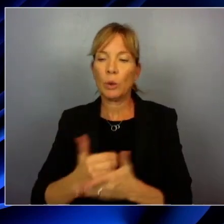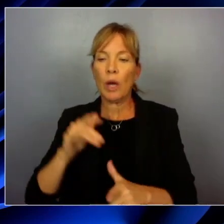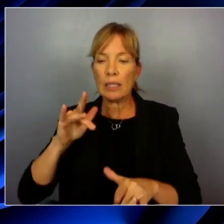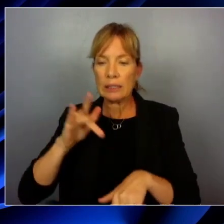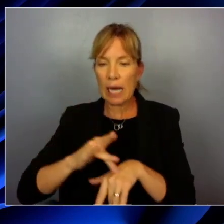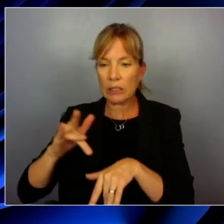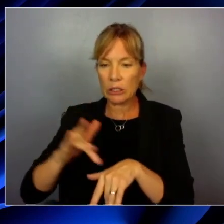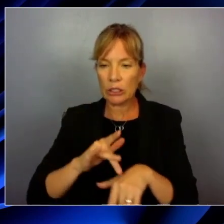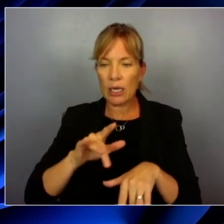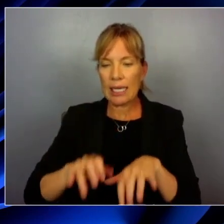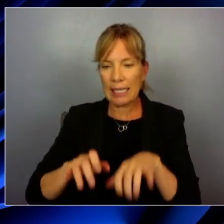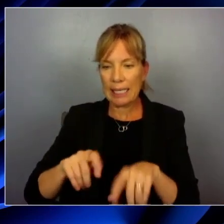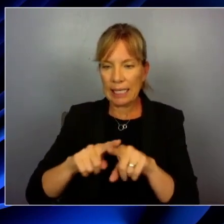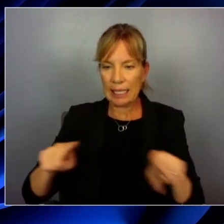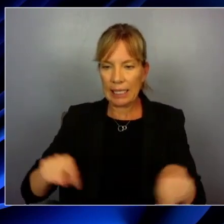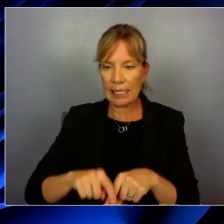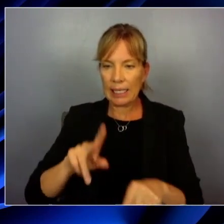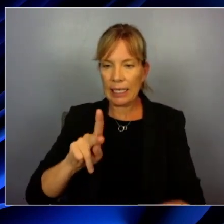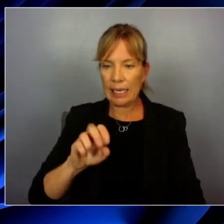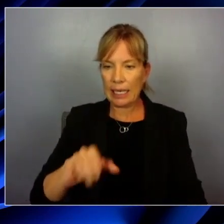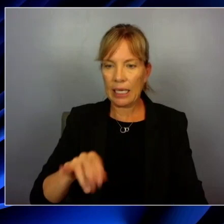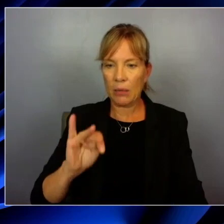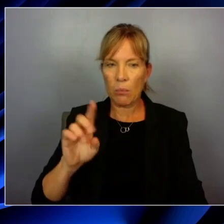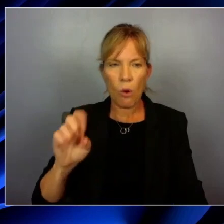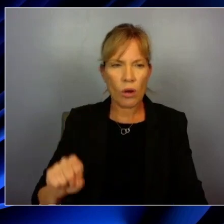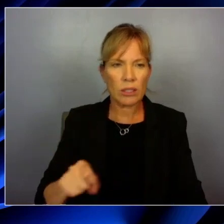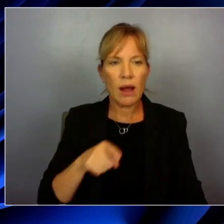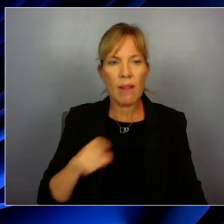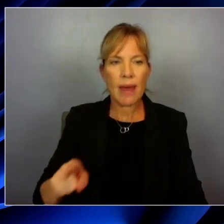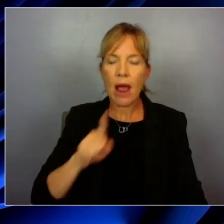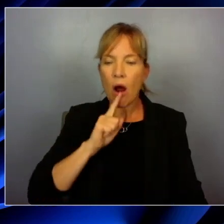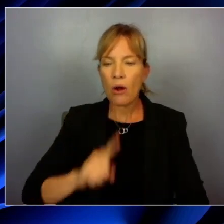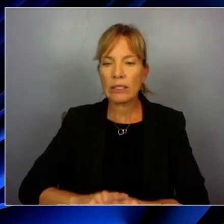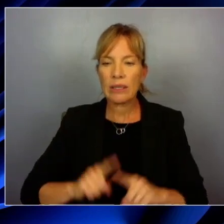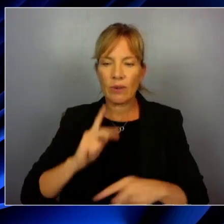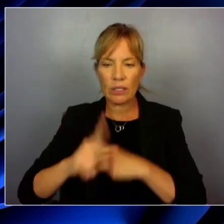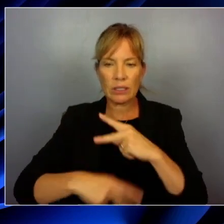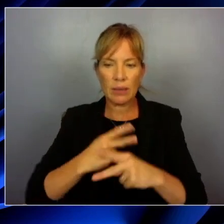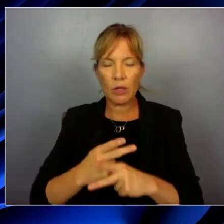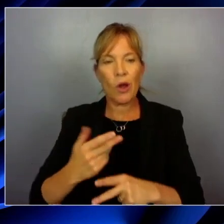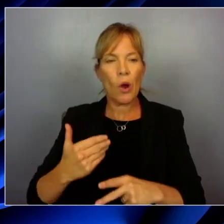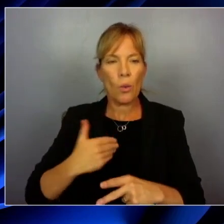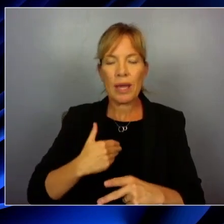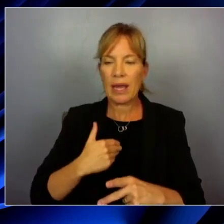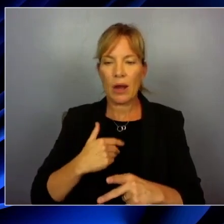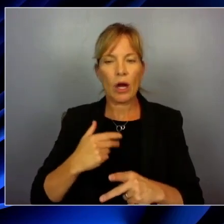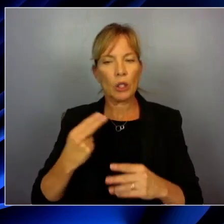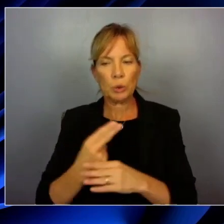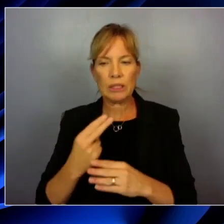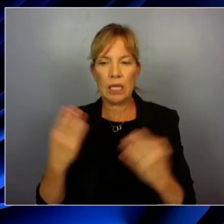and so these touch keyboards there are different types. Then we have a dark mode on, but if we go into settings will be